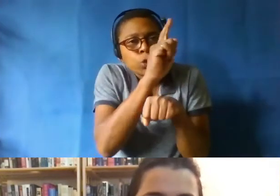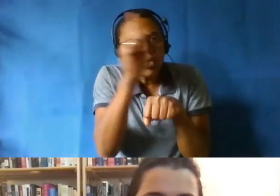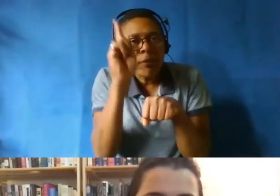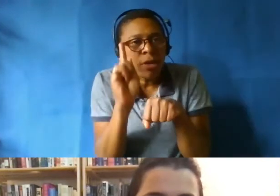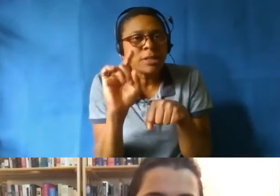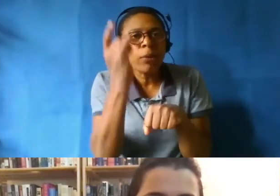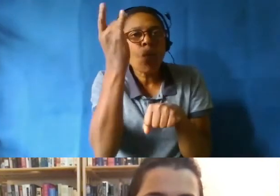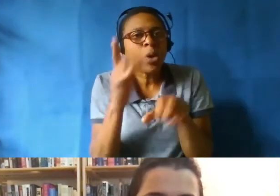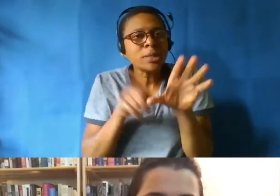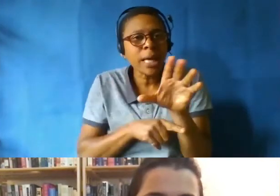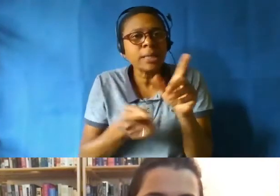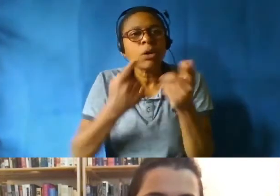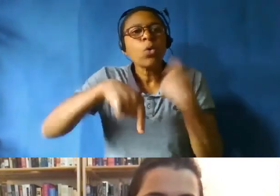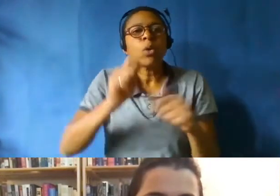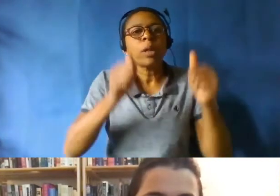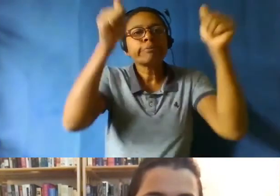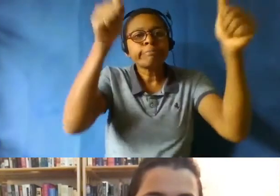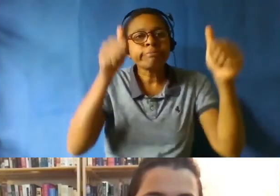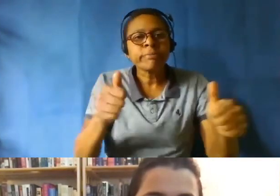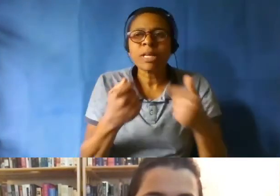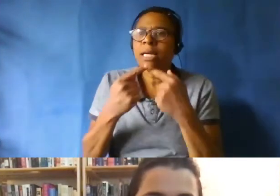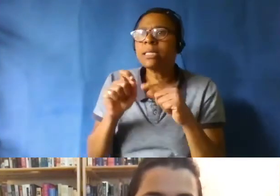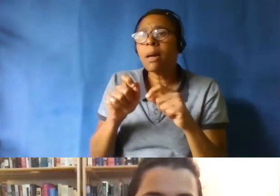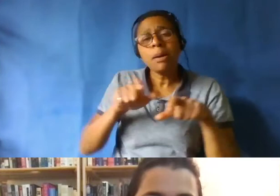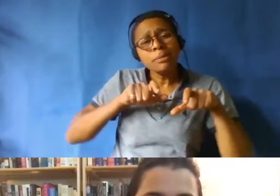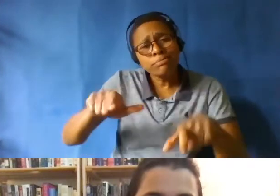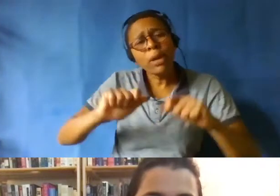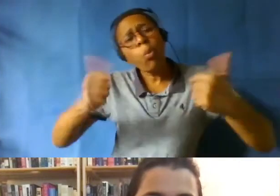well stay well that kind of stuff and a lot of students so I'm one of the few